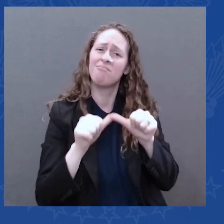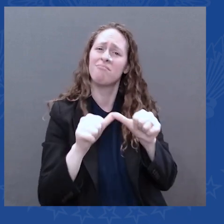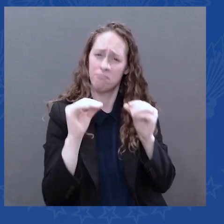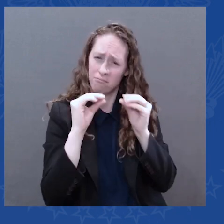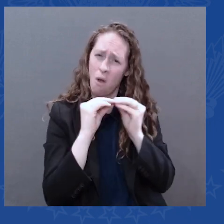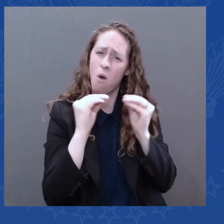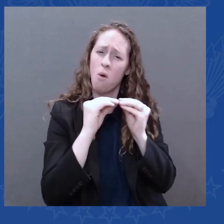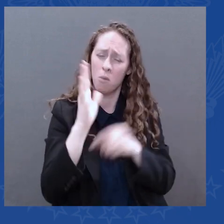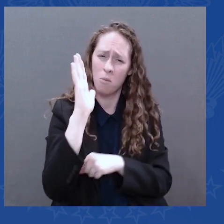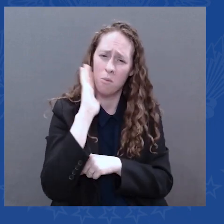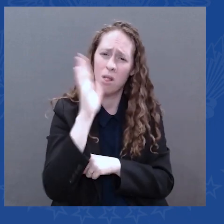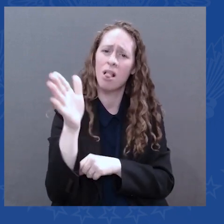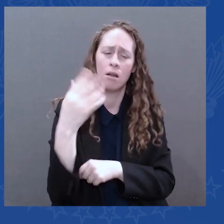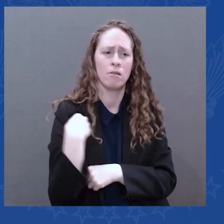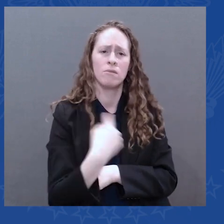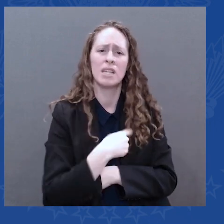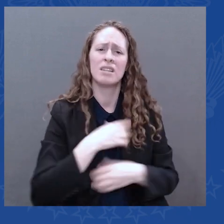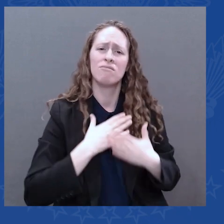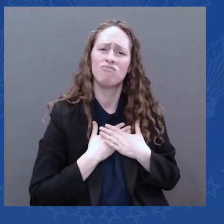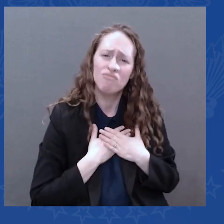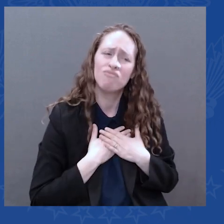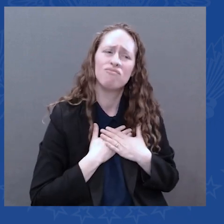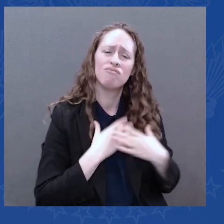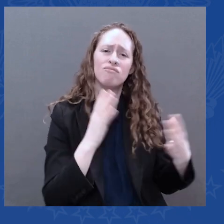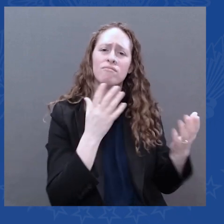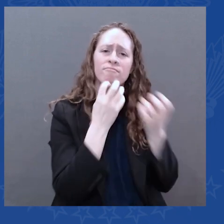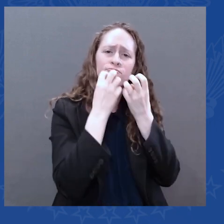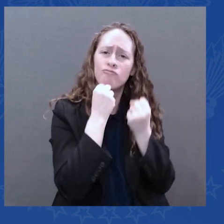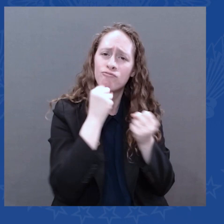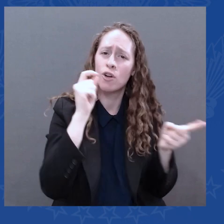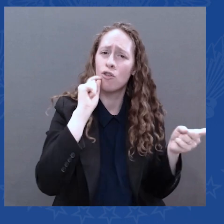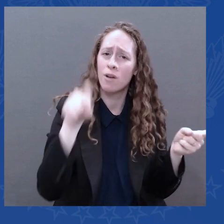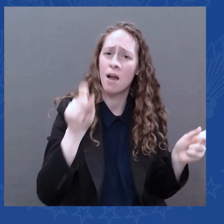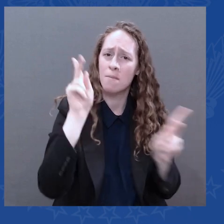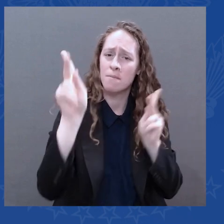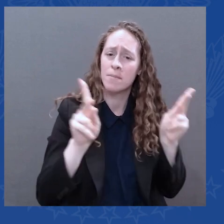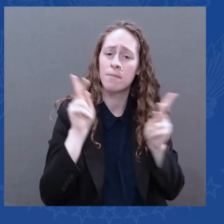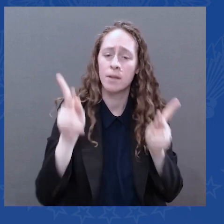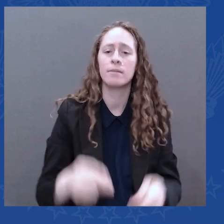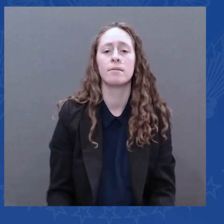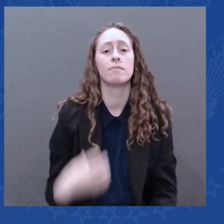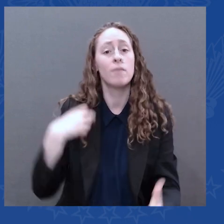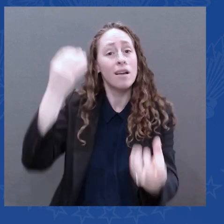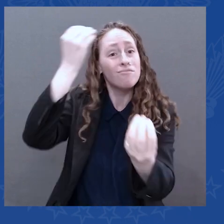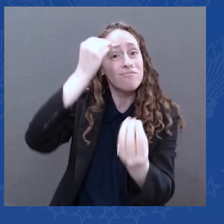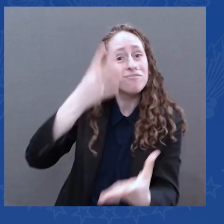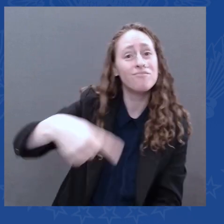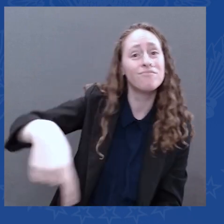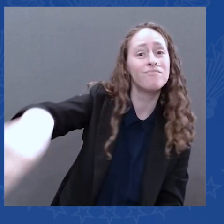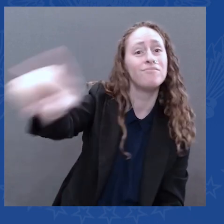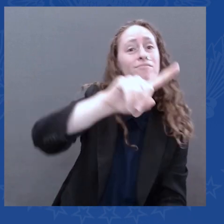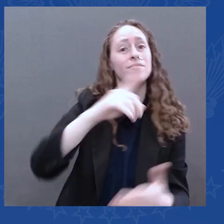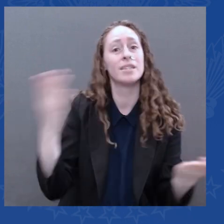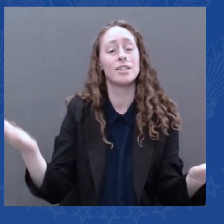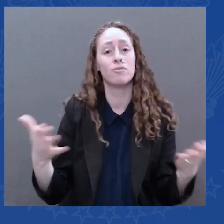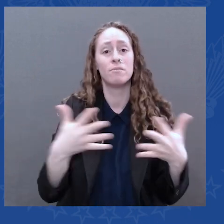And I want to tell the American people how grateful Europe is for their unwavering support.